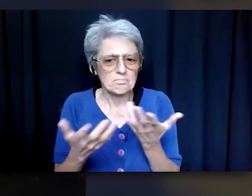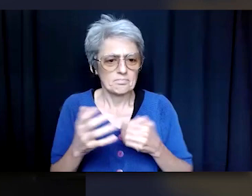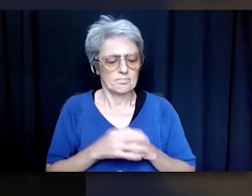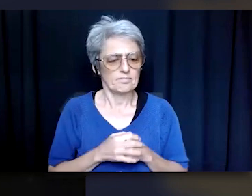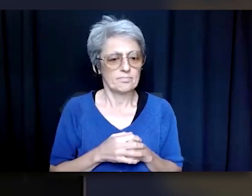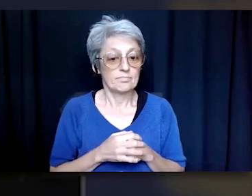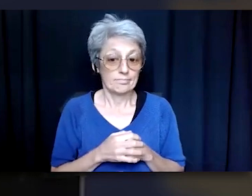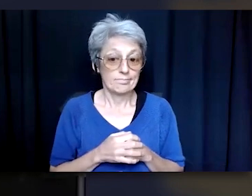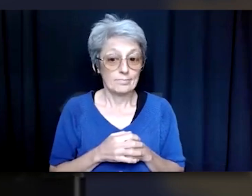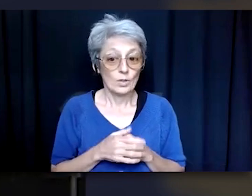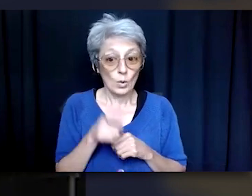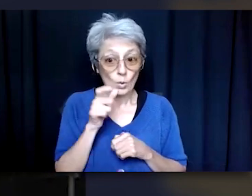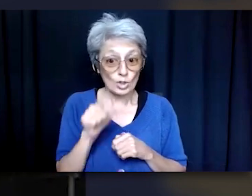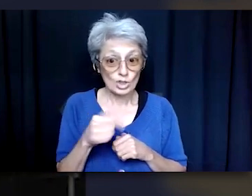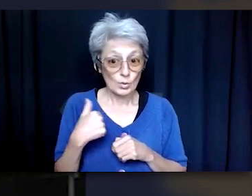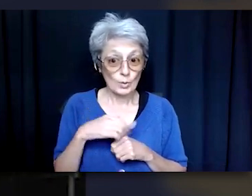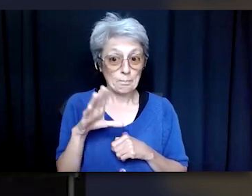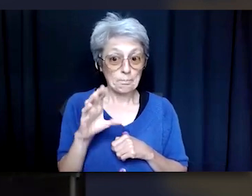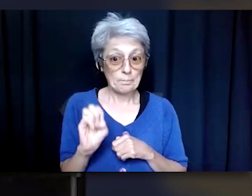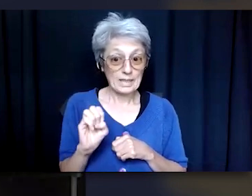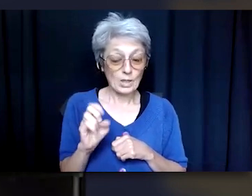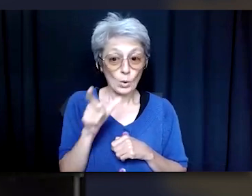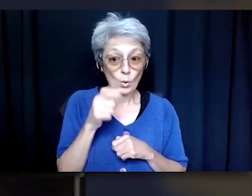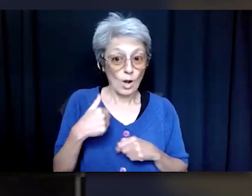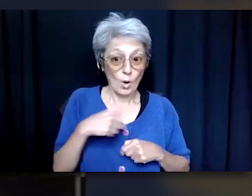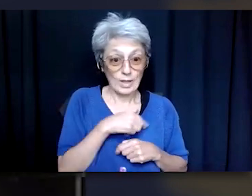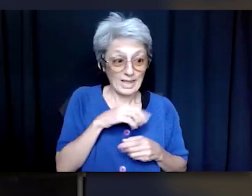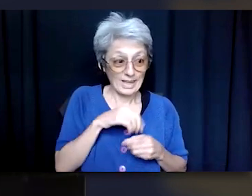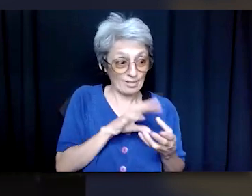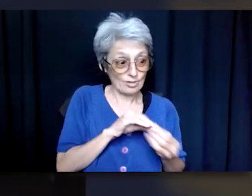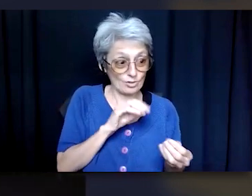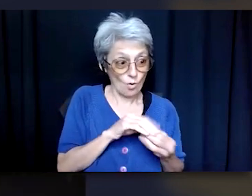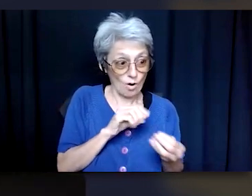child, right? And I think there’s something for a lot of educators that’s poignant there,